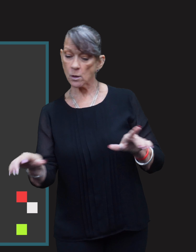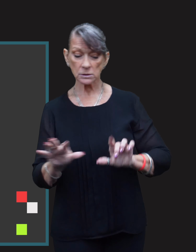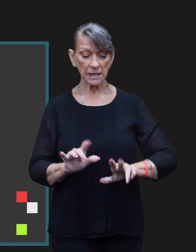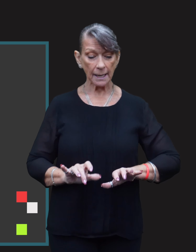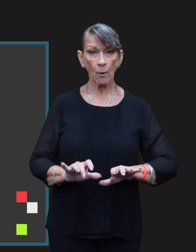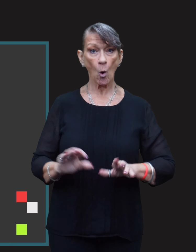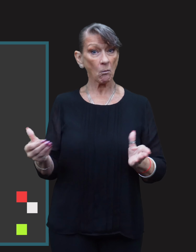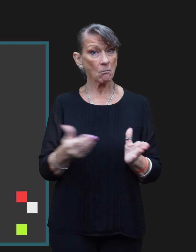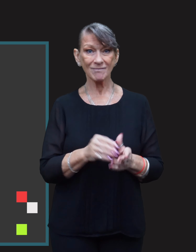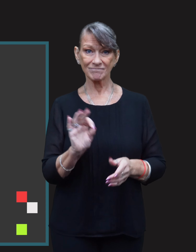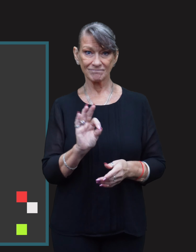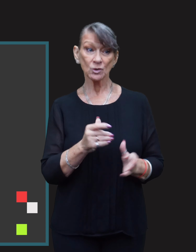will be an added cost.